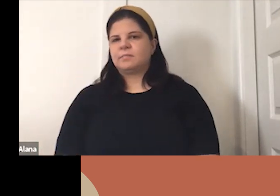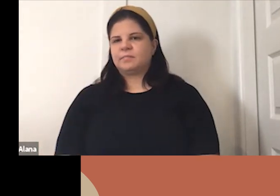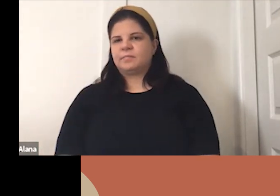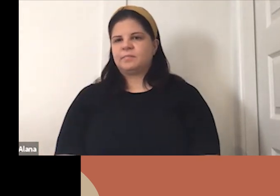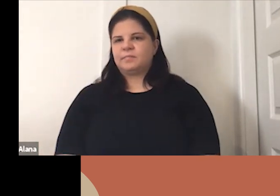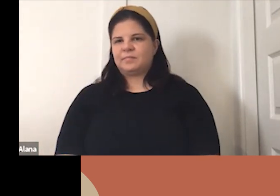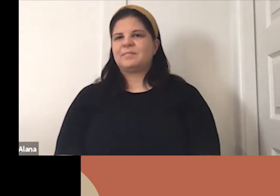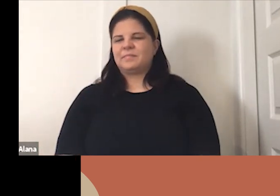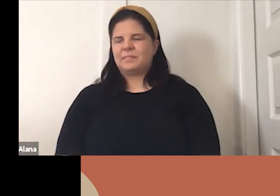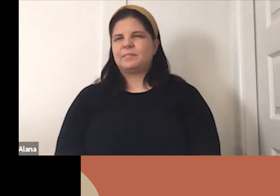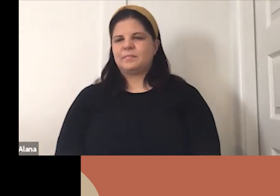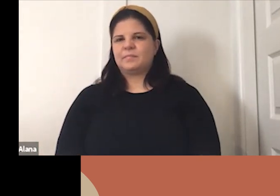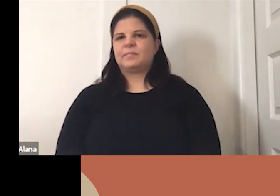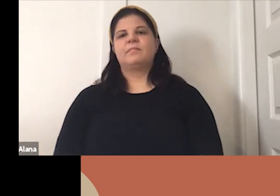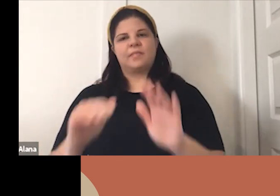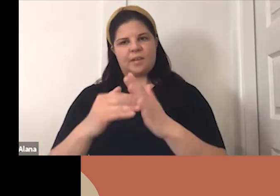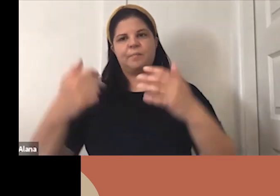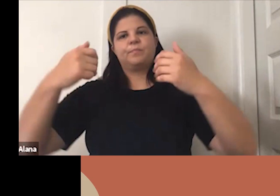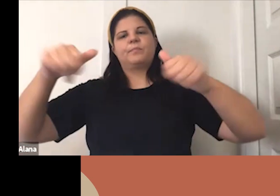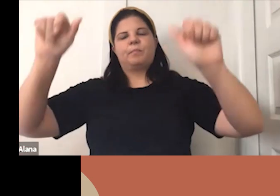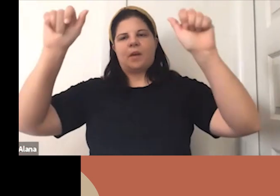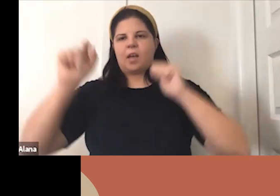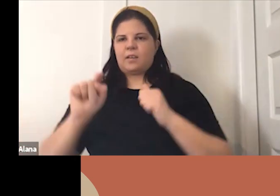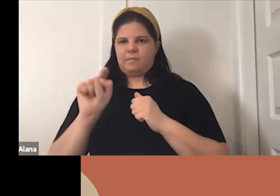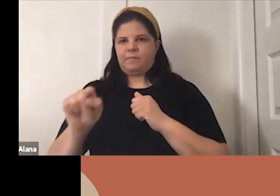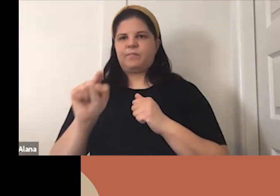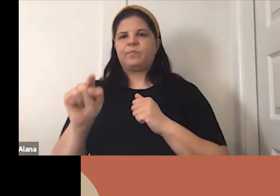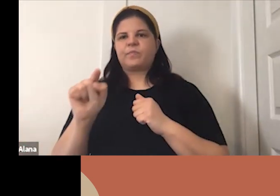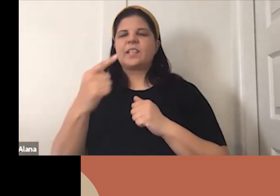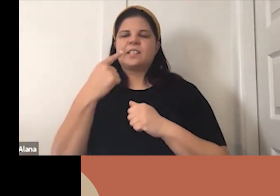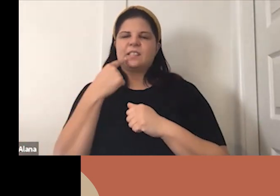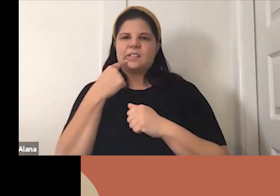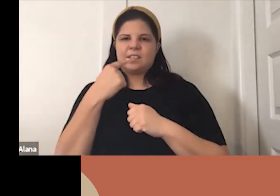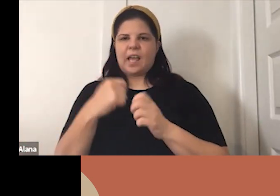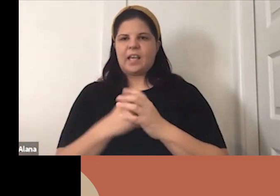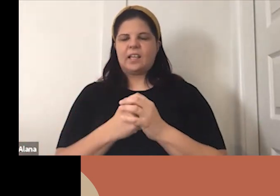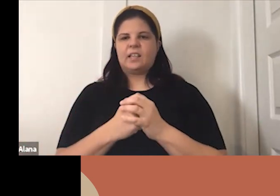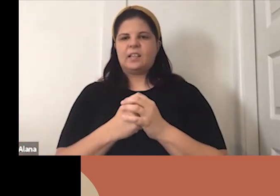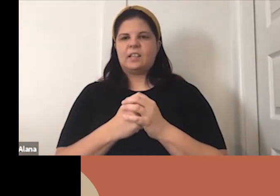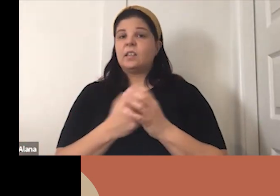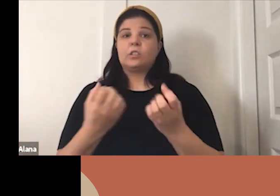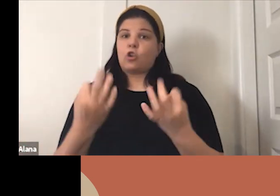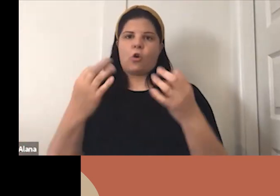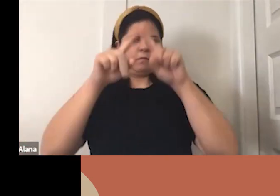Now, here on this slide it shows there's - there's no image.